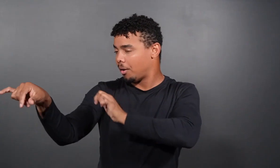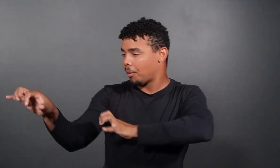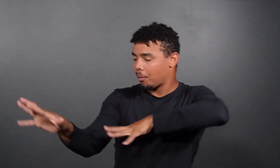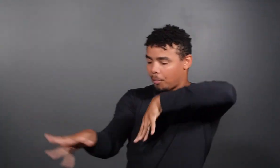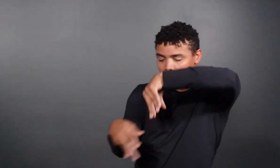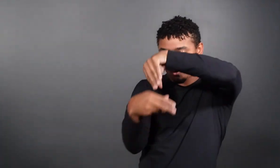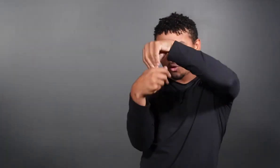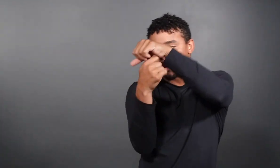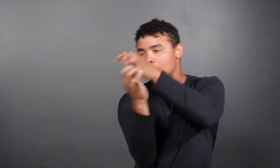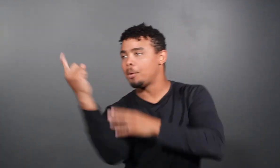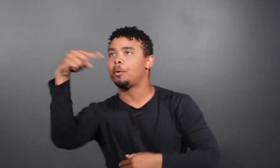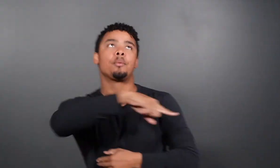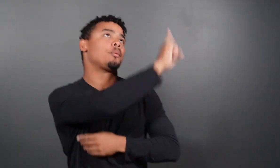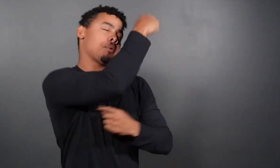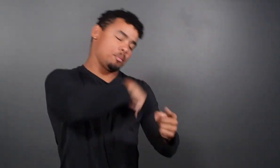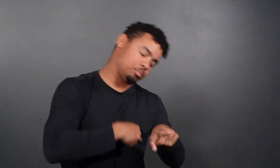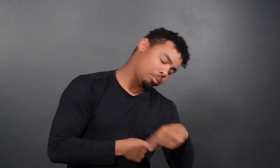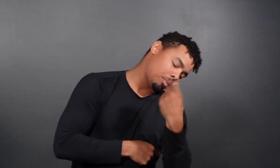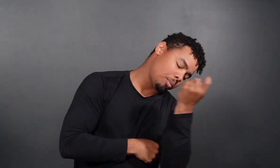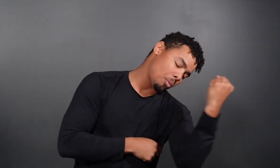the river sends one more drop